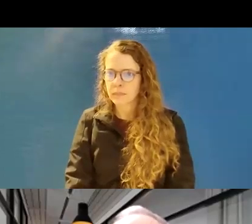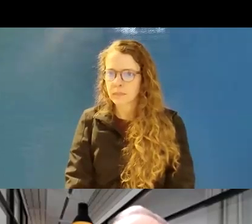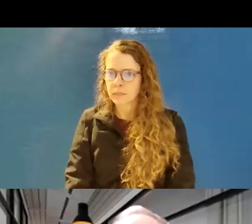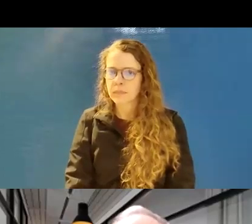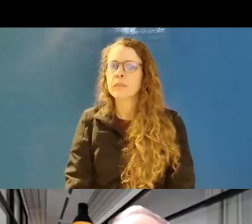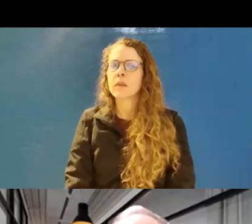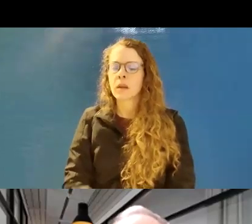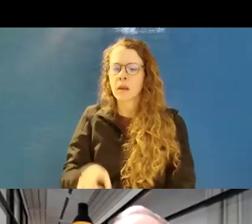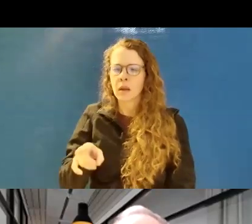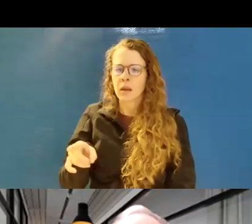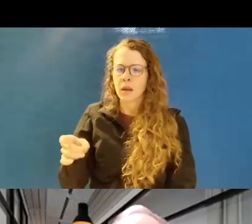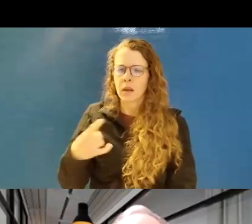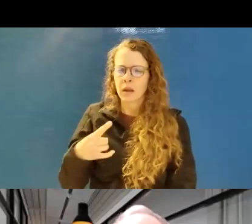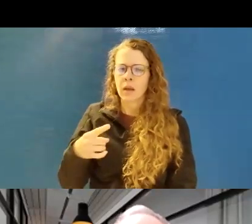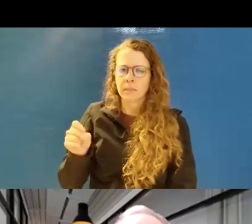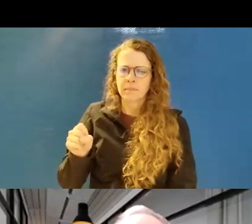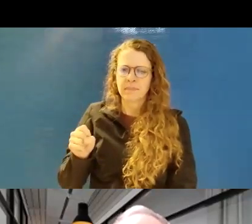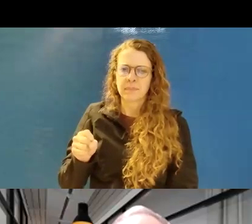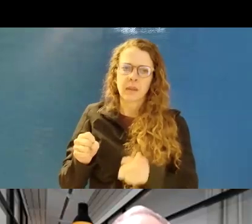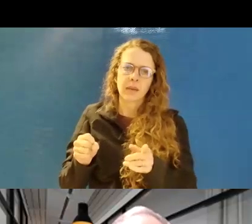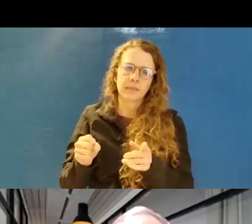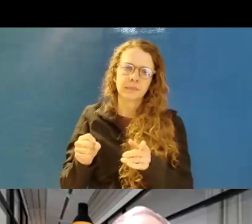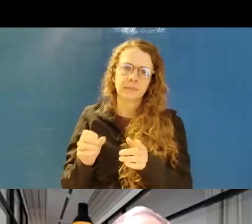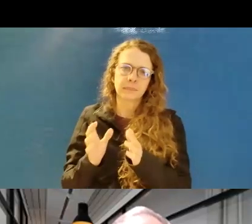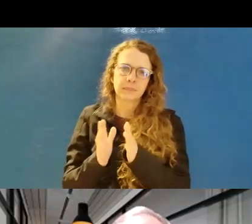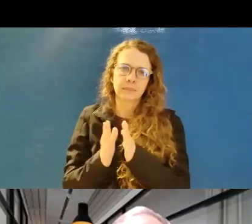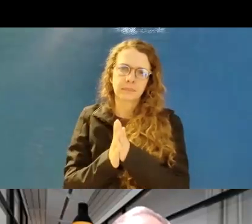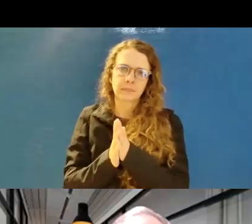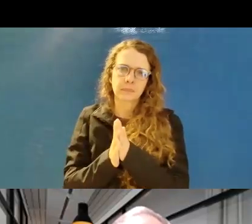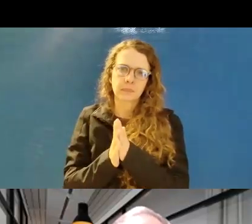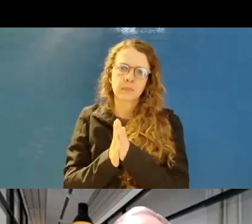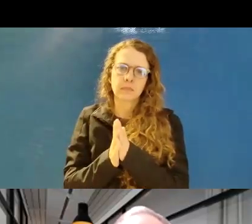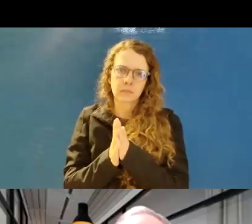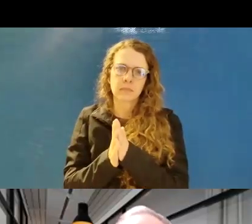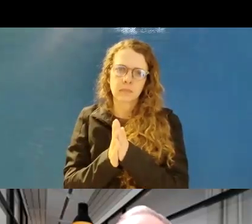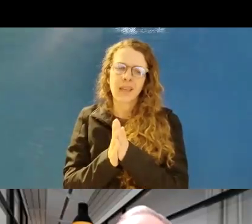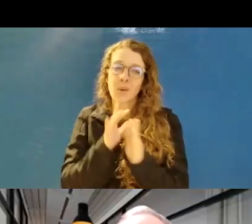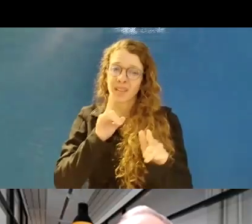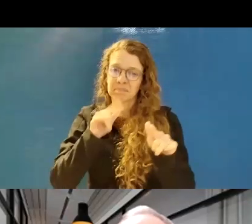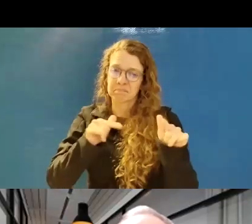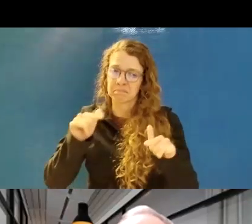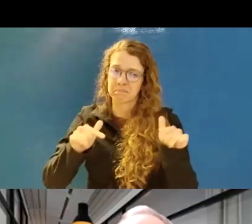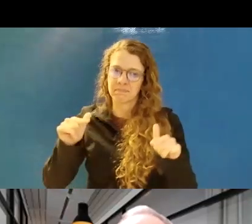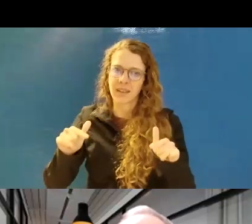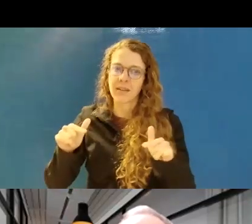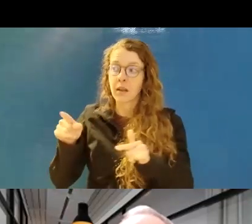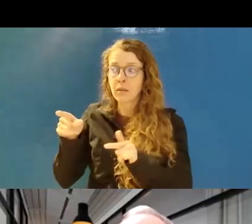Yeah. So, you know, it does vary between, you know, these are individuals.